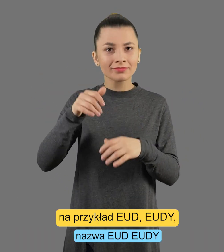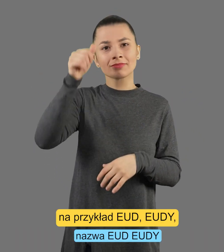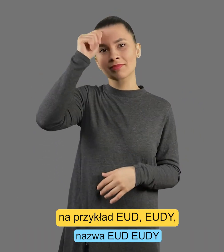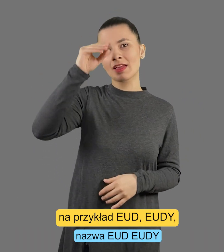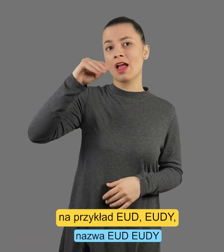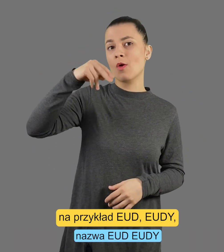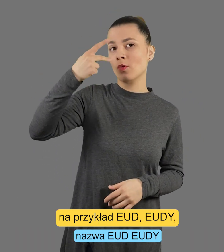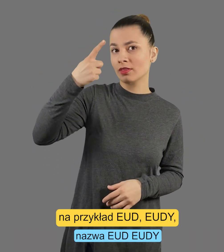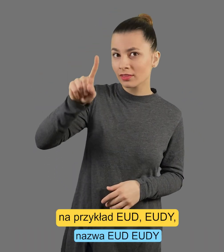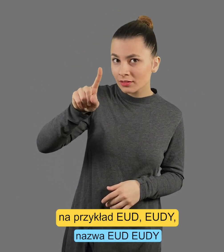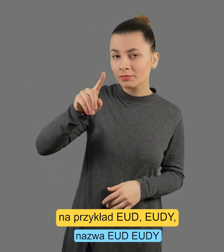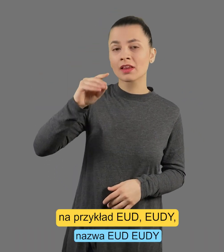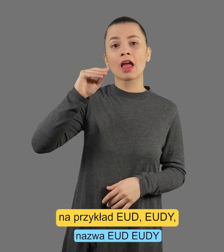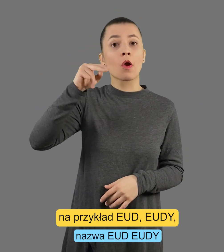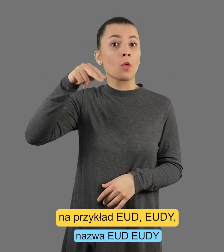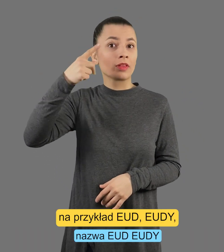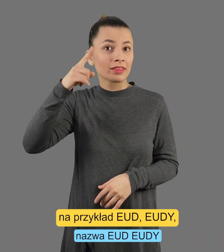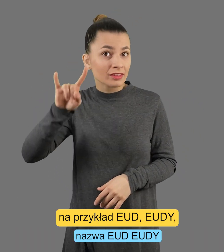for example EUD, EUDY,